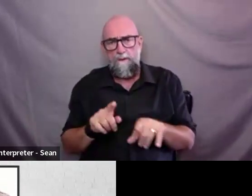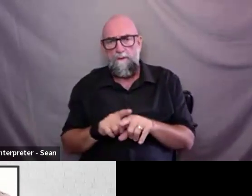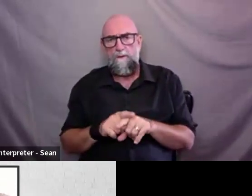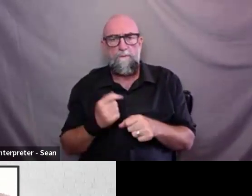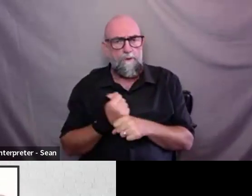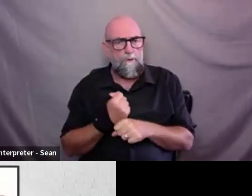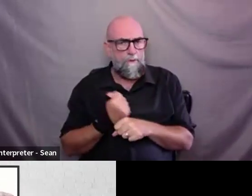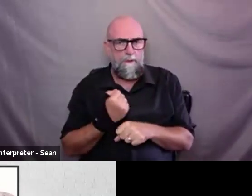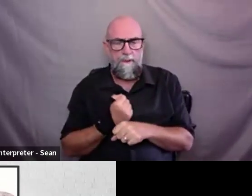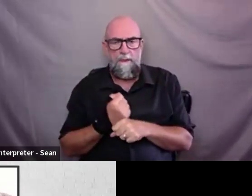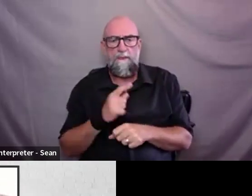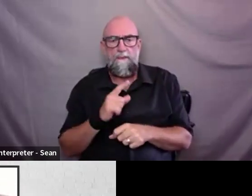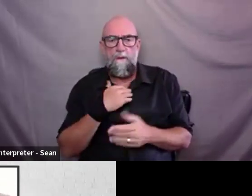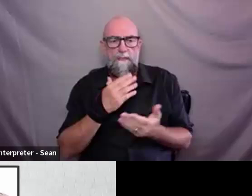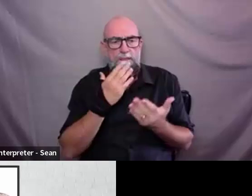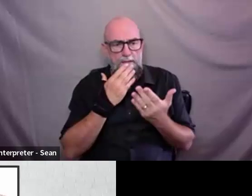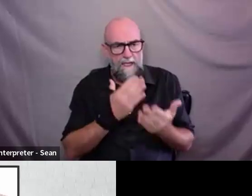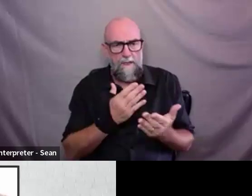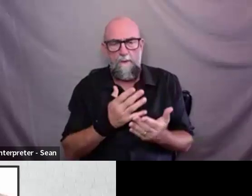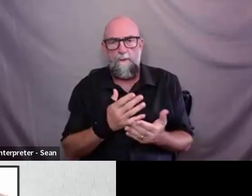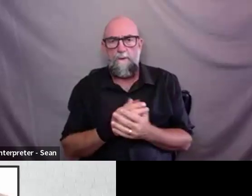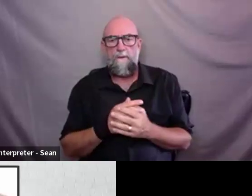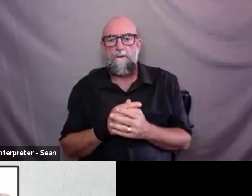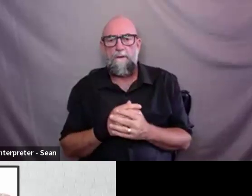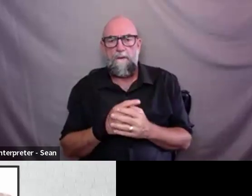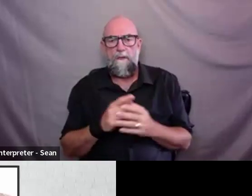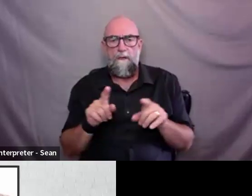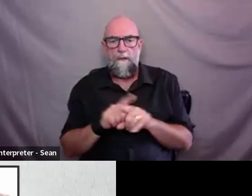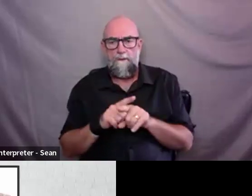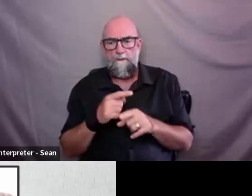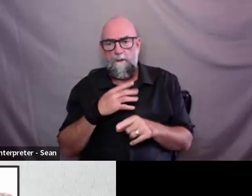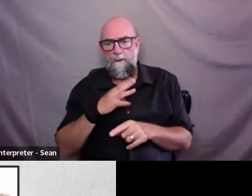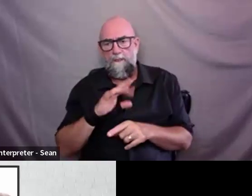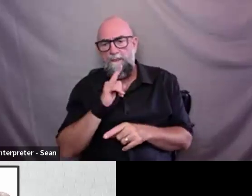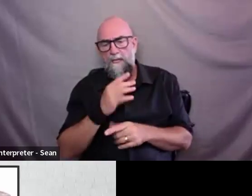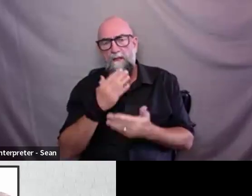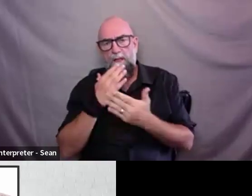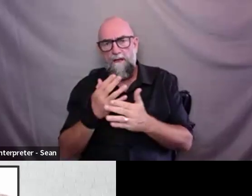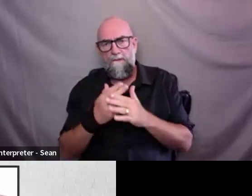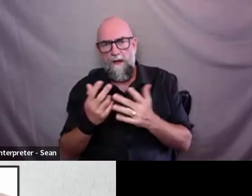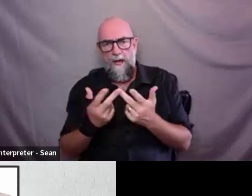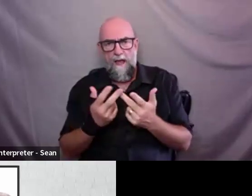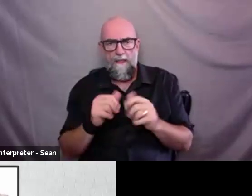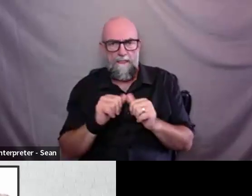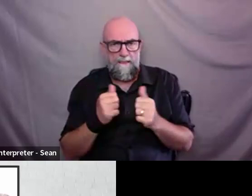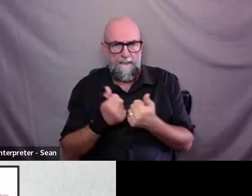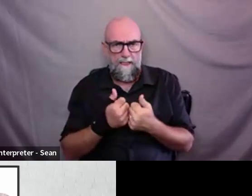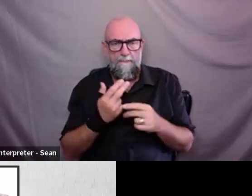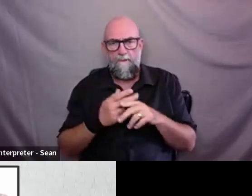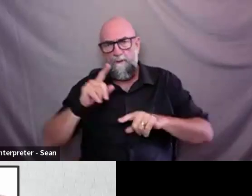Diversity Arts Australia, and I would also like to thank Creative Australia, particularly Adelaide,